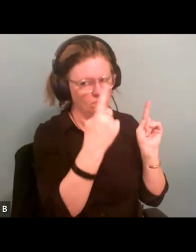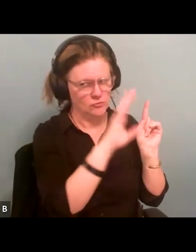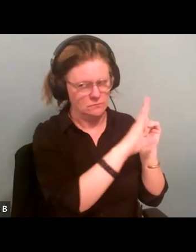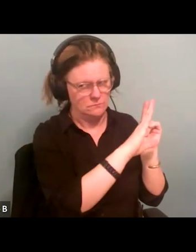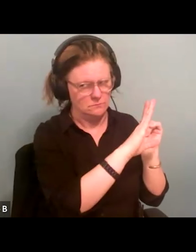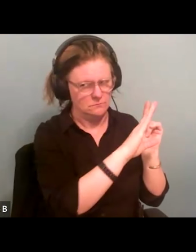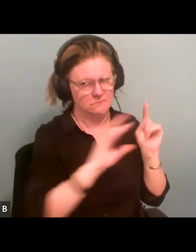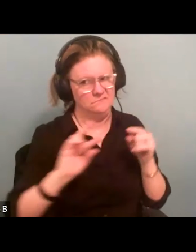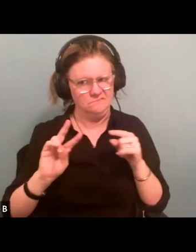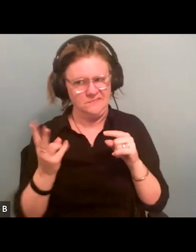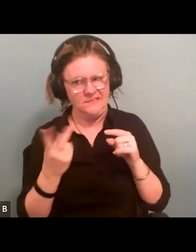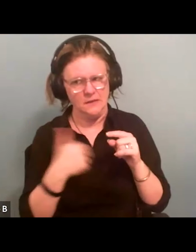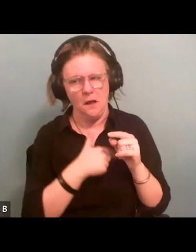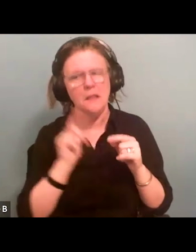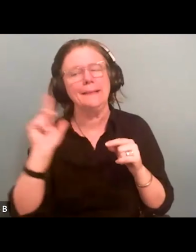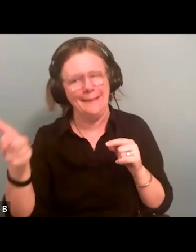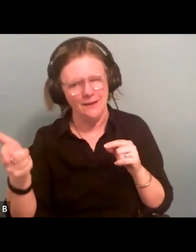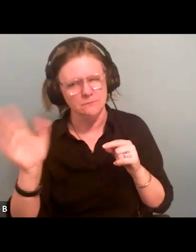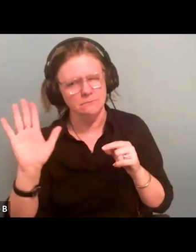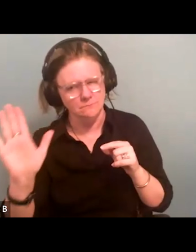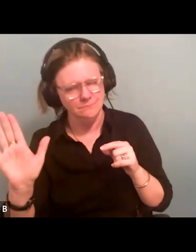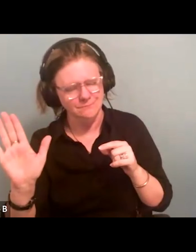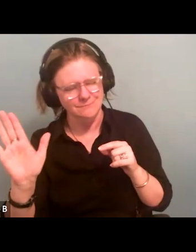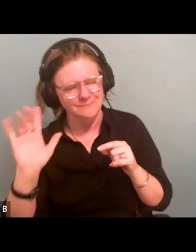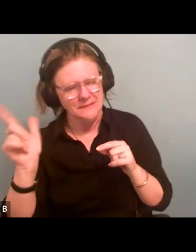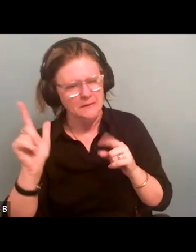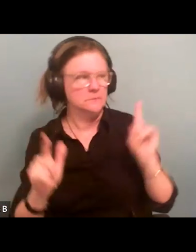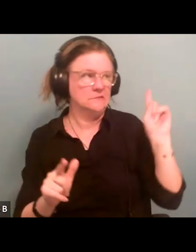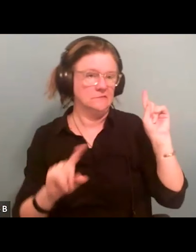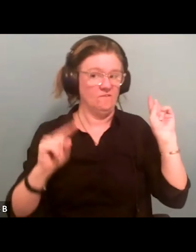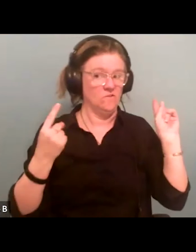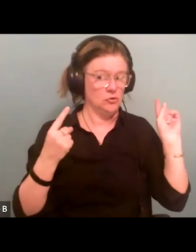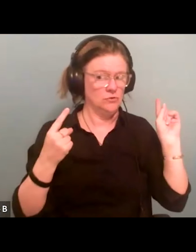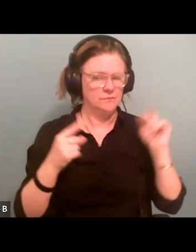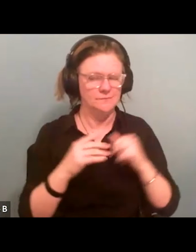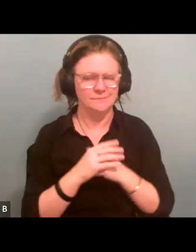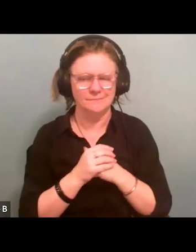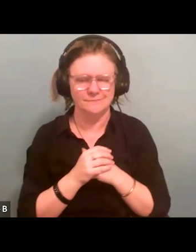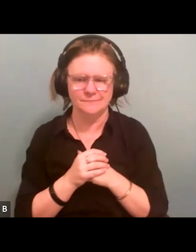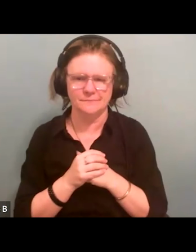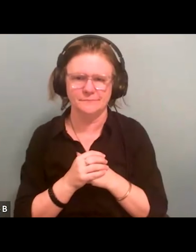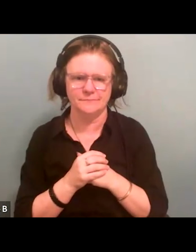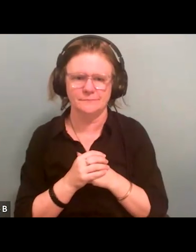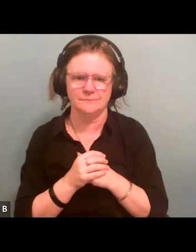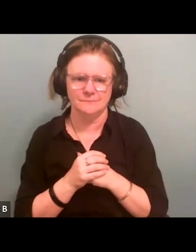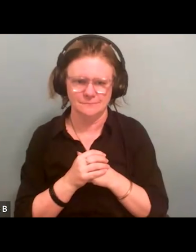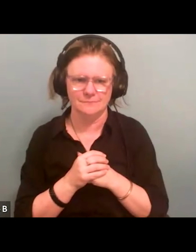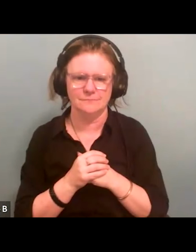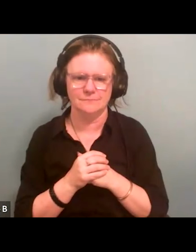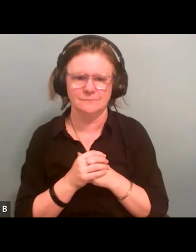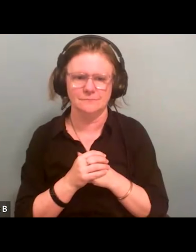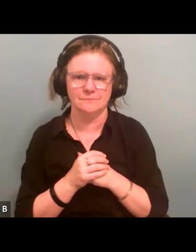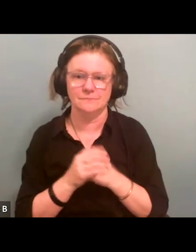You can always follow it up with a call to the Statewide Elder Abuse Hotline if needed. And that was all I had.